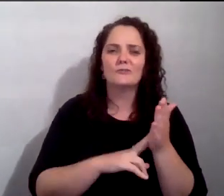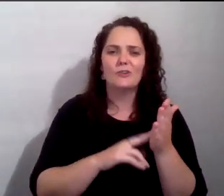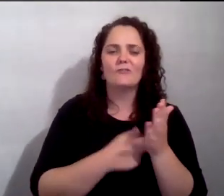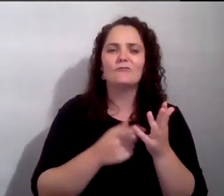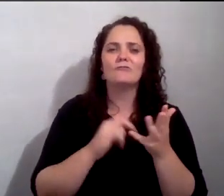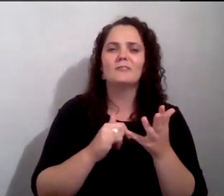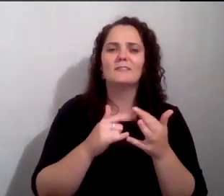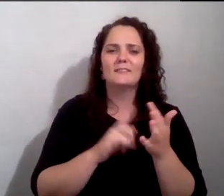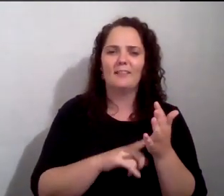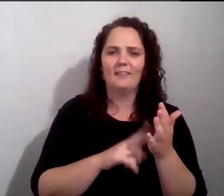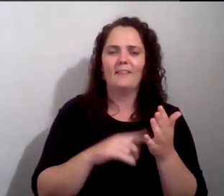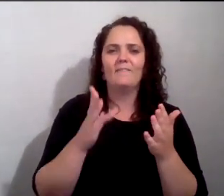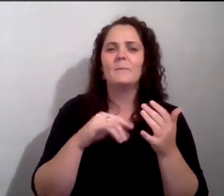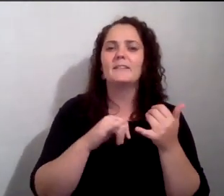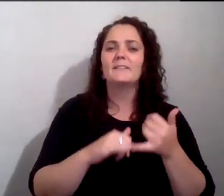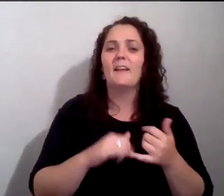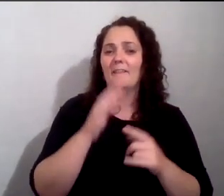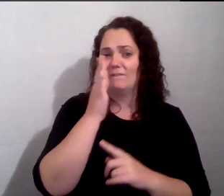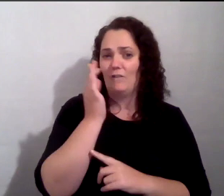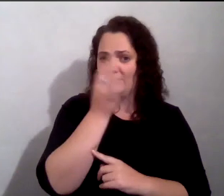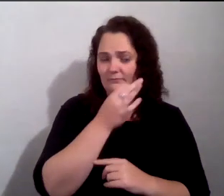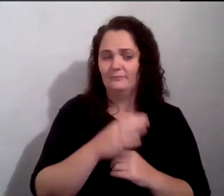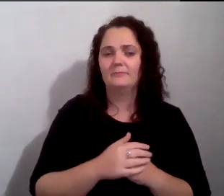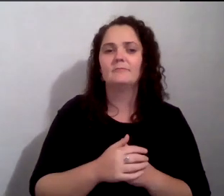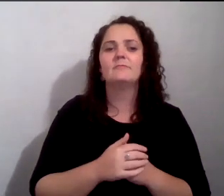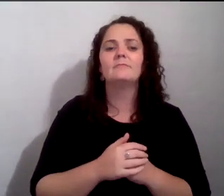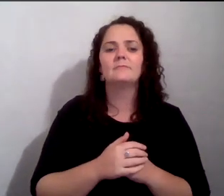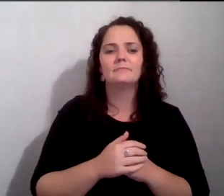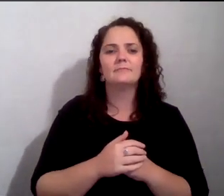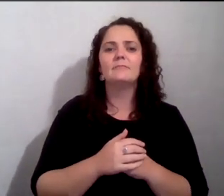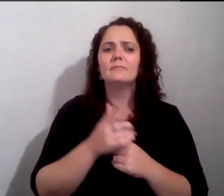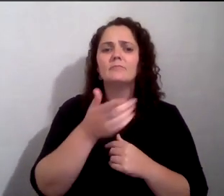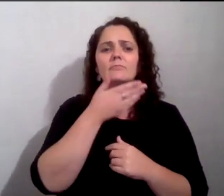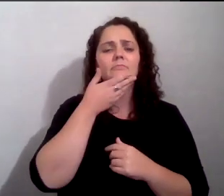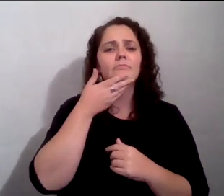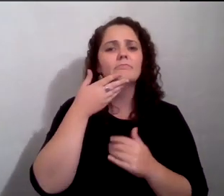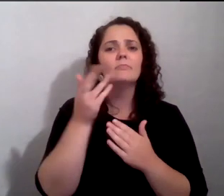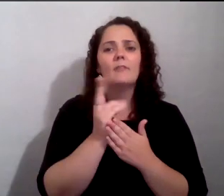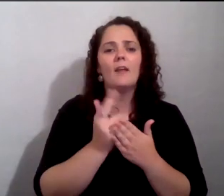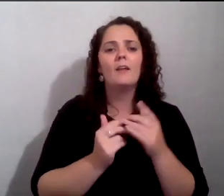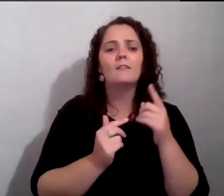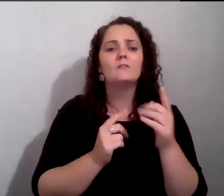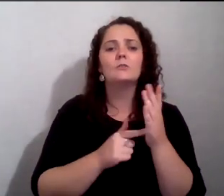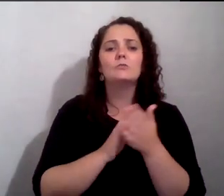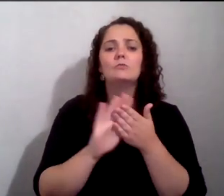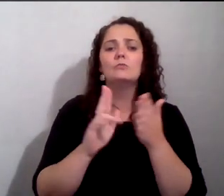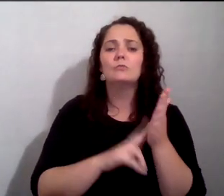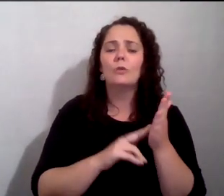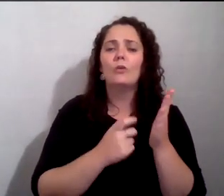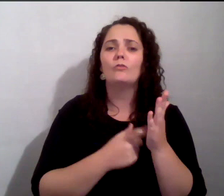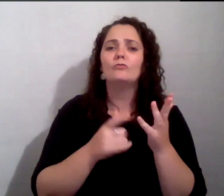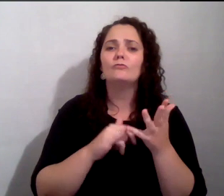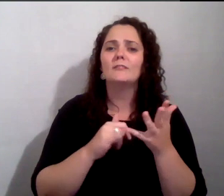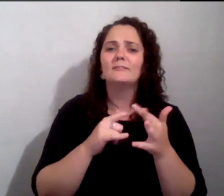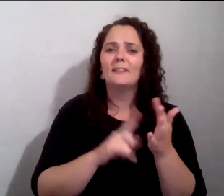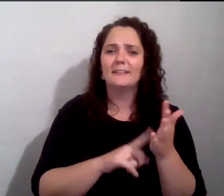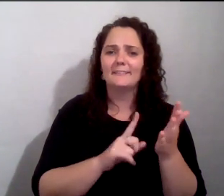of the south of France, Belle-Ile. So this is a wonderful work by Russell,